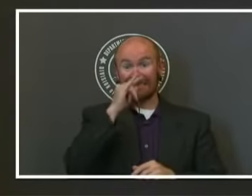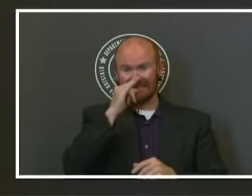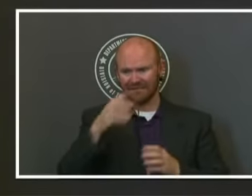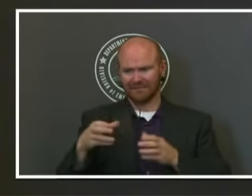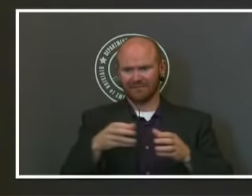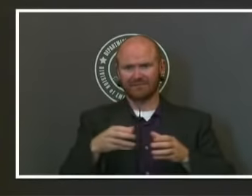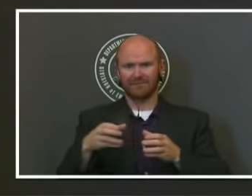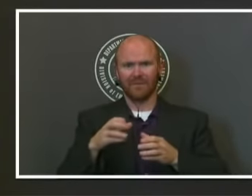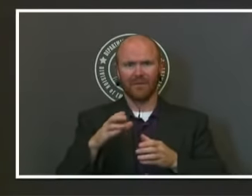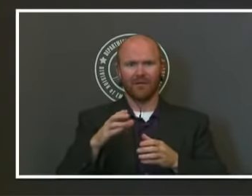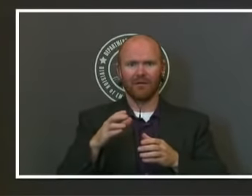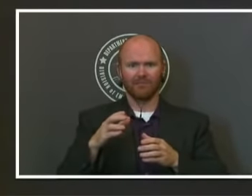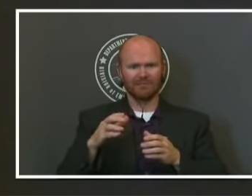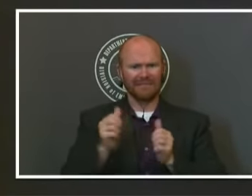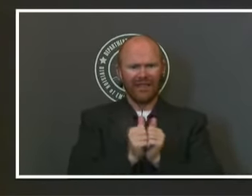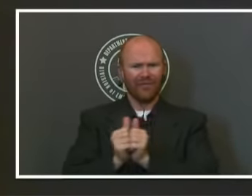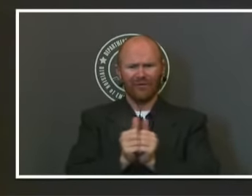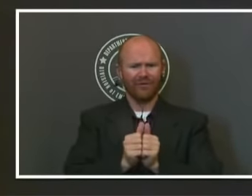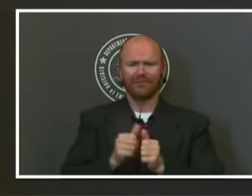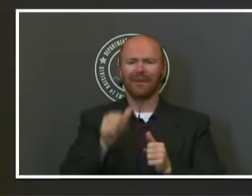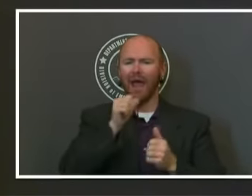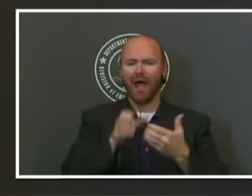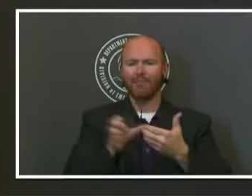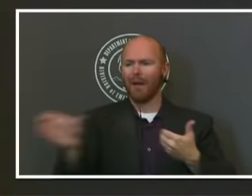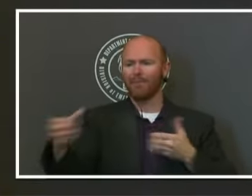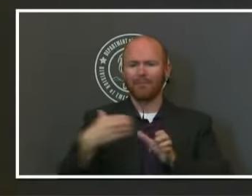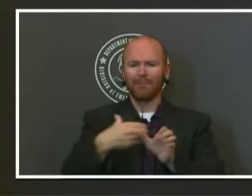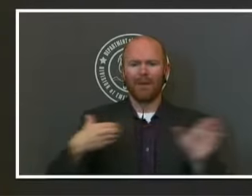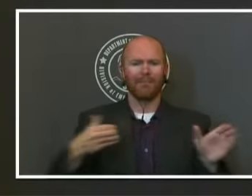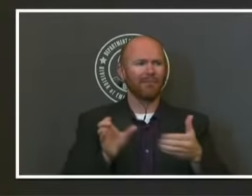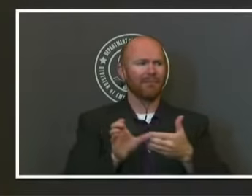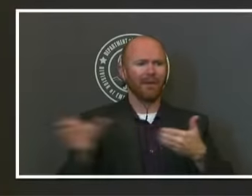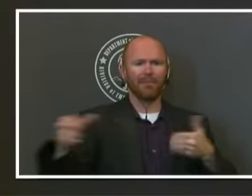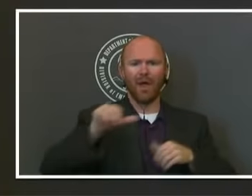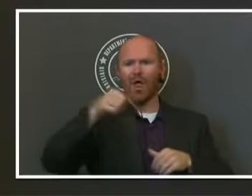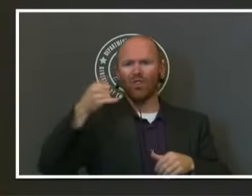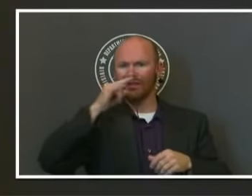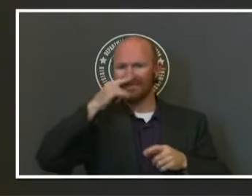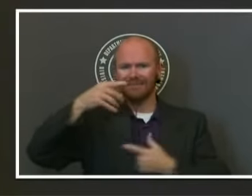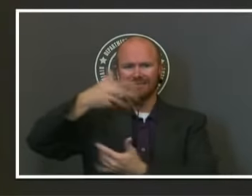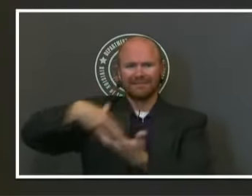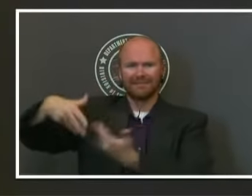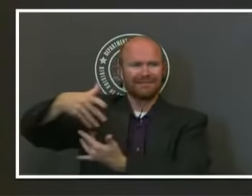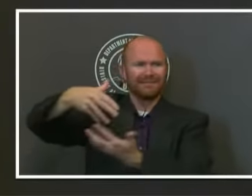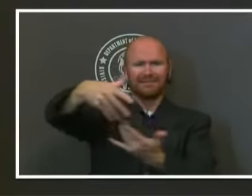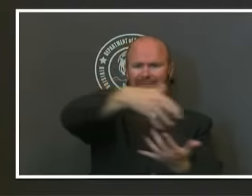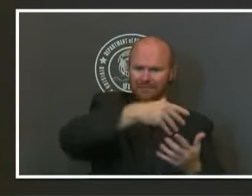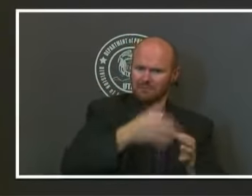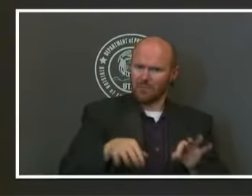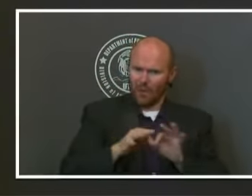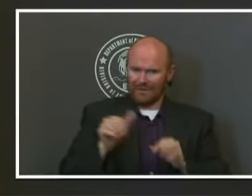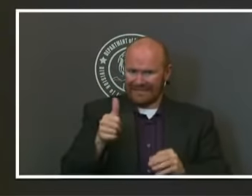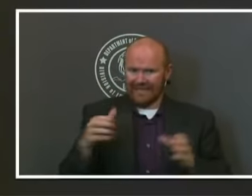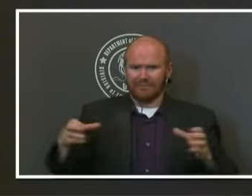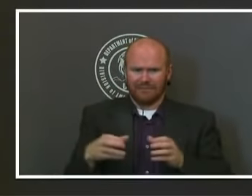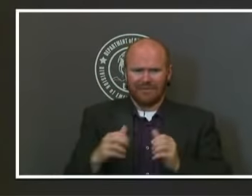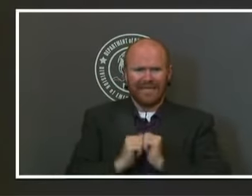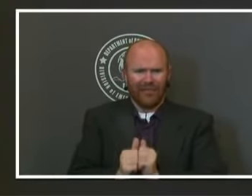than rather than having them interact with different kids throughout the day is going to be important moving forward and